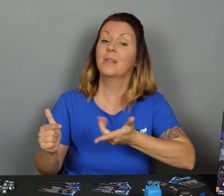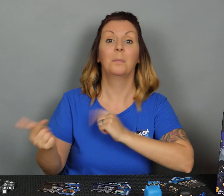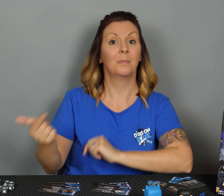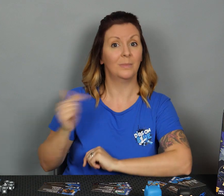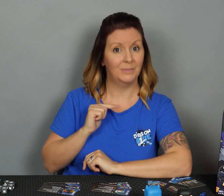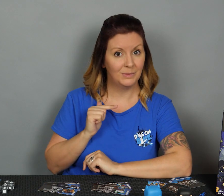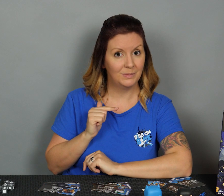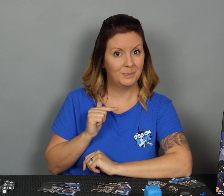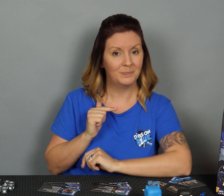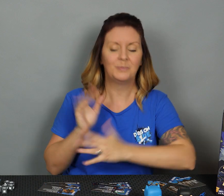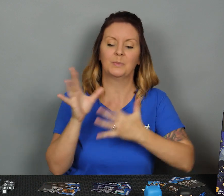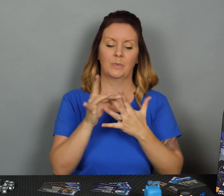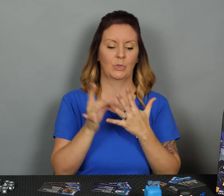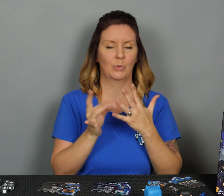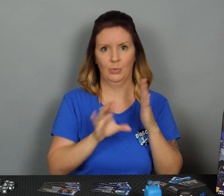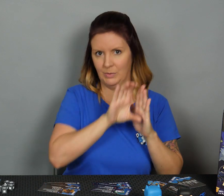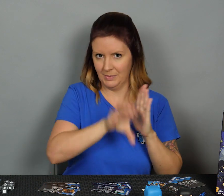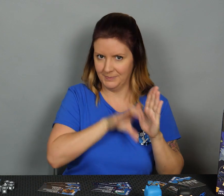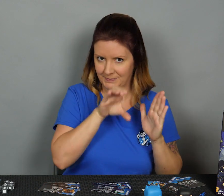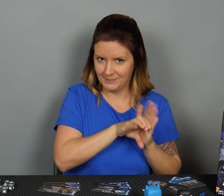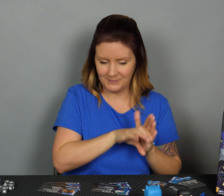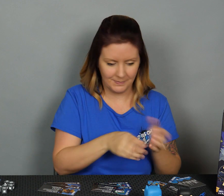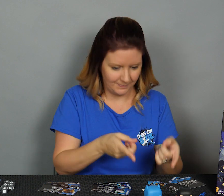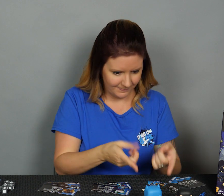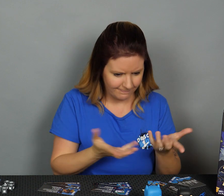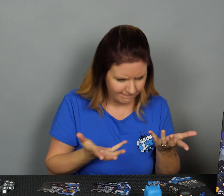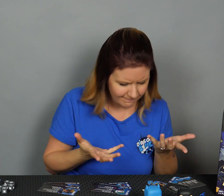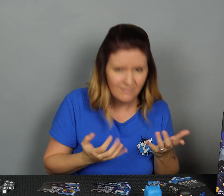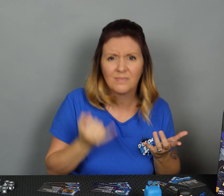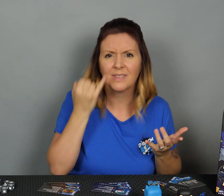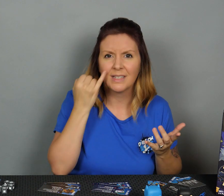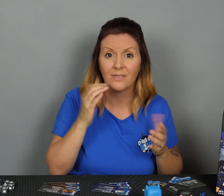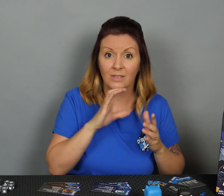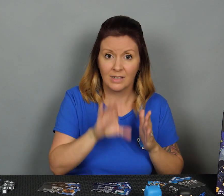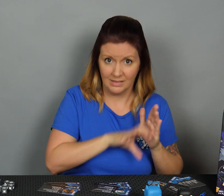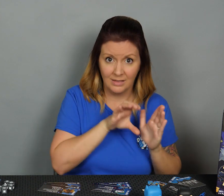Take turns and on your turn, choose a character.